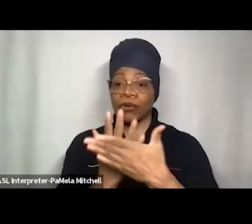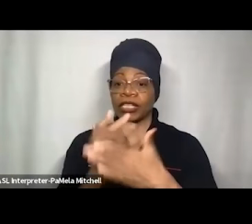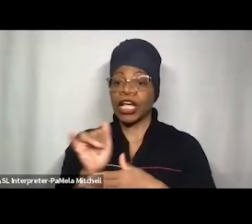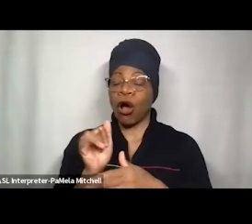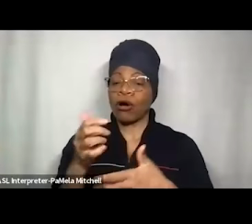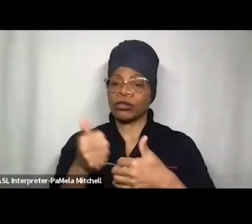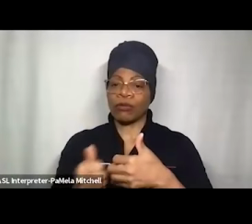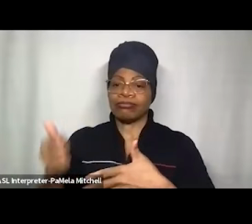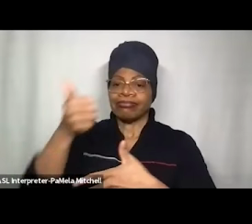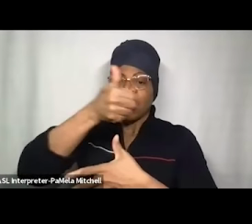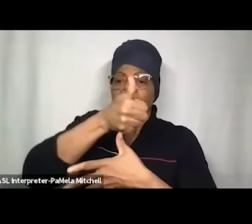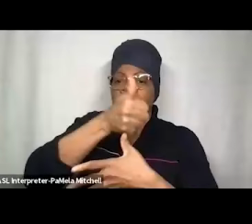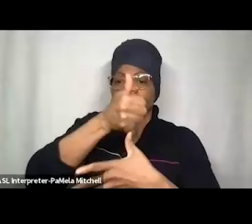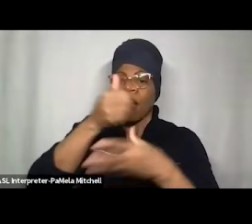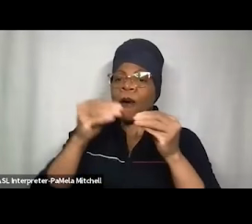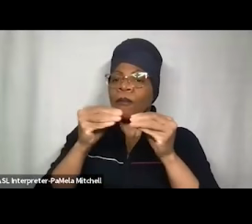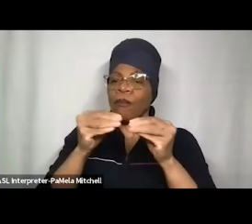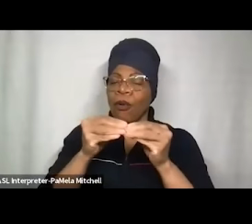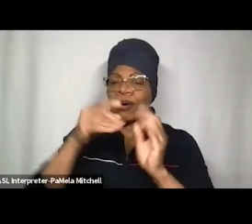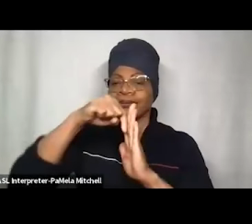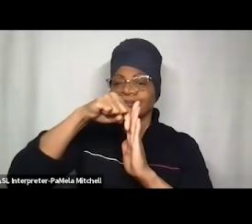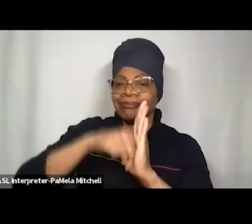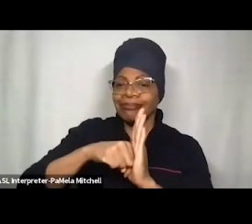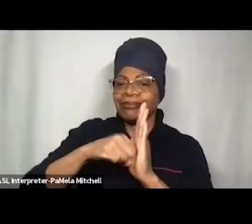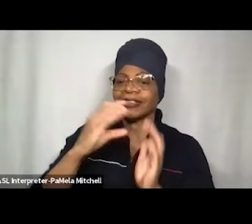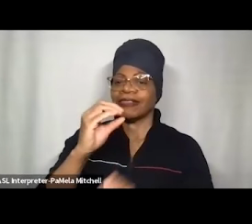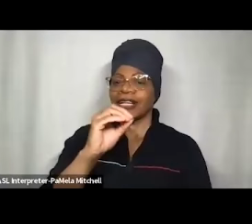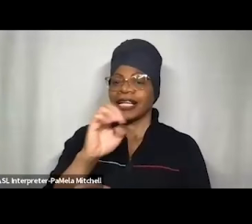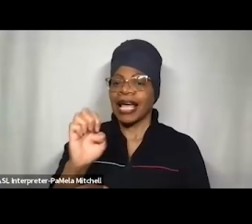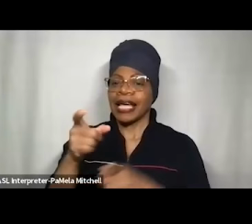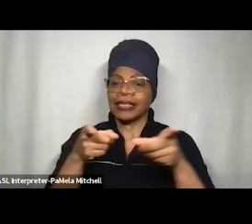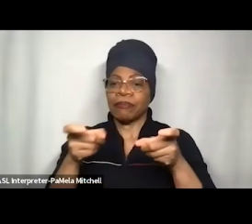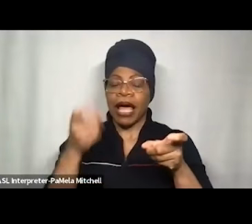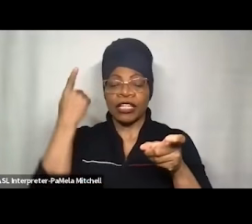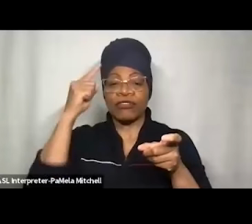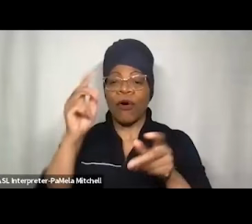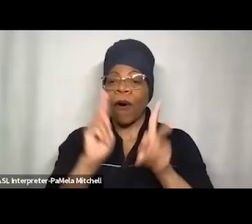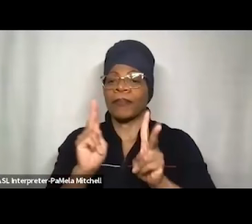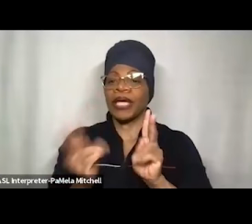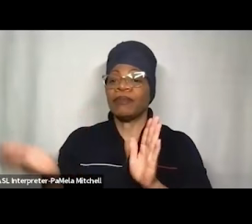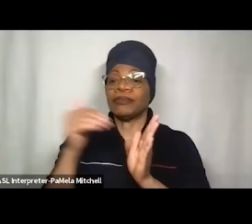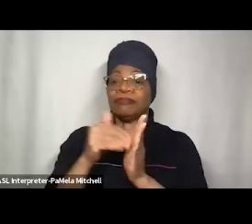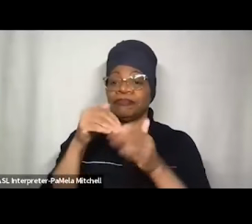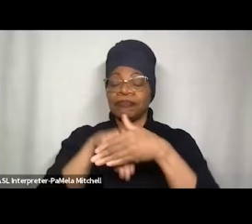more intensive case management treatment services for those in reentry who have the more severe disorders, right?